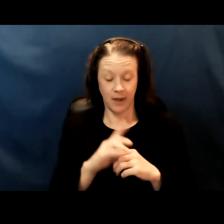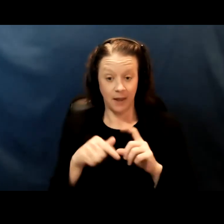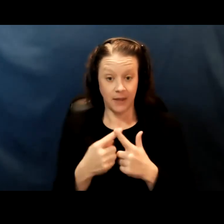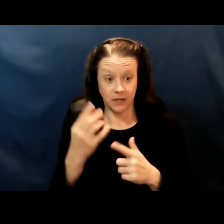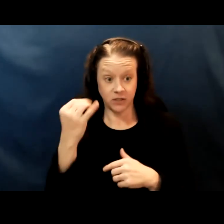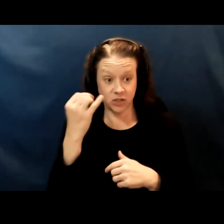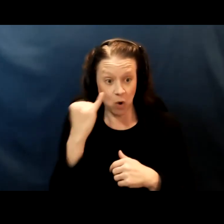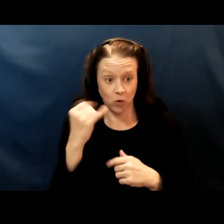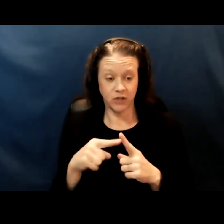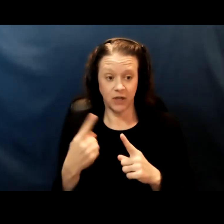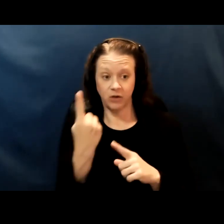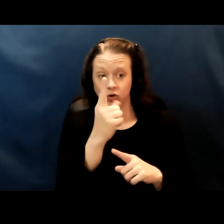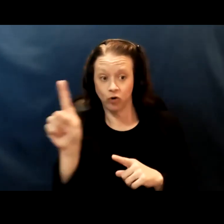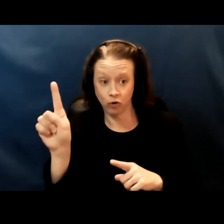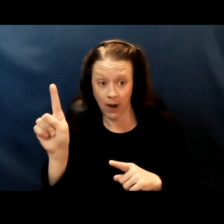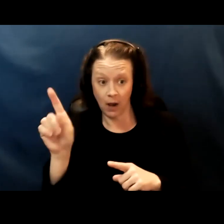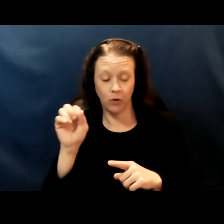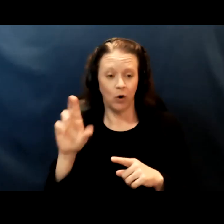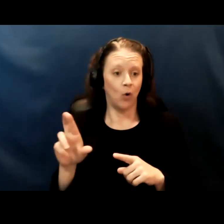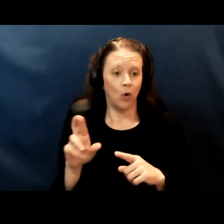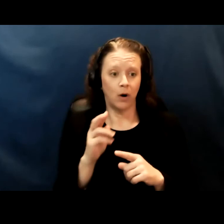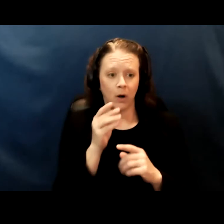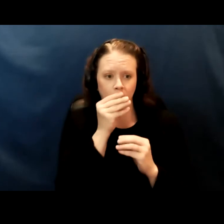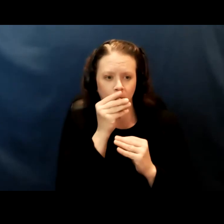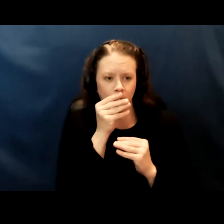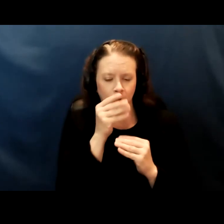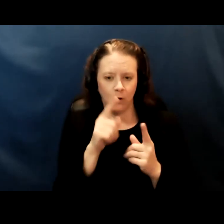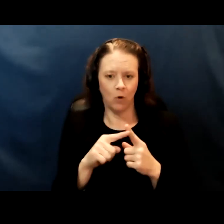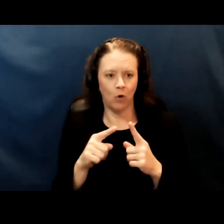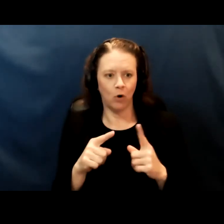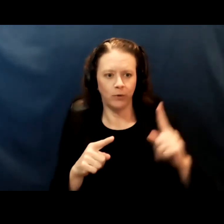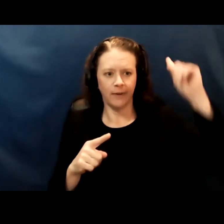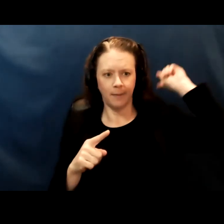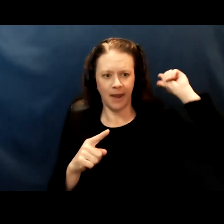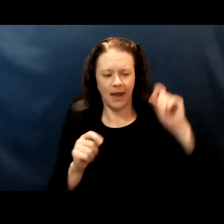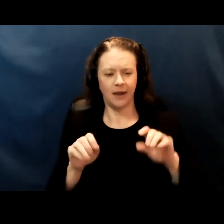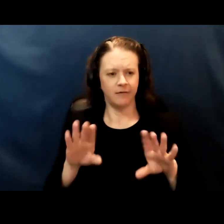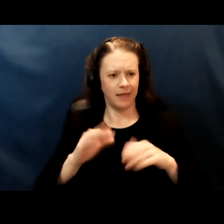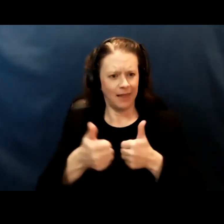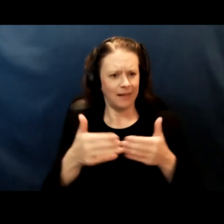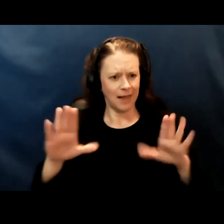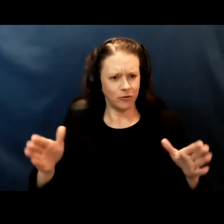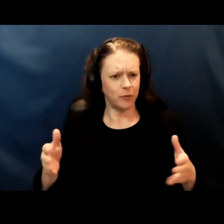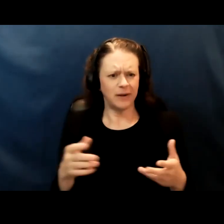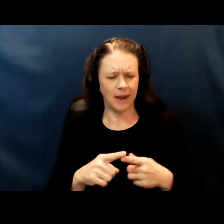the screen, to catch anything I might have missed. So that was